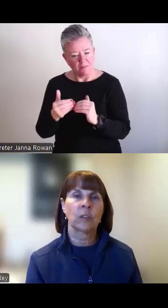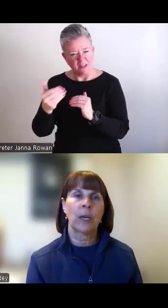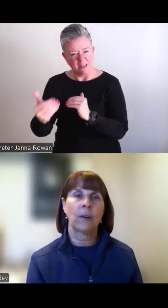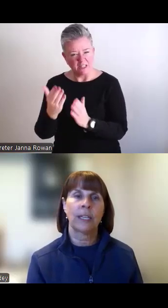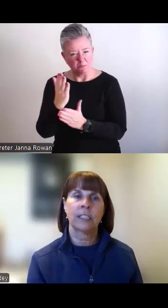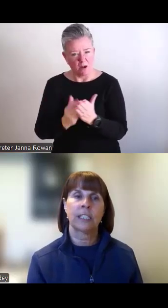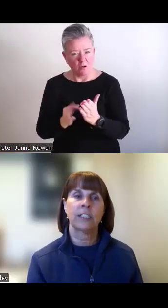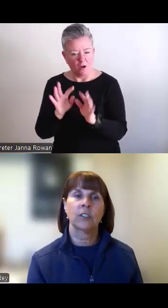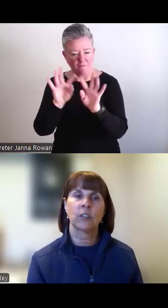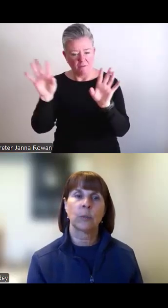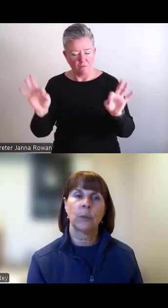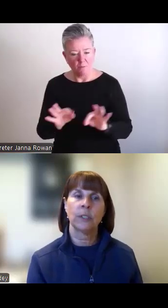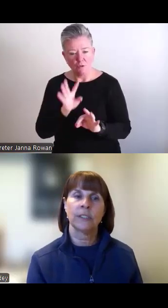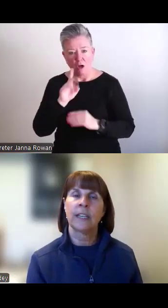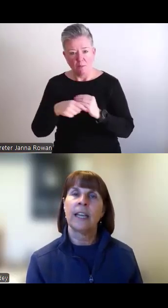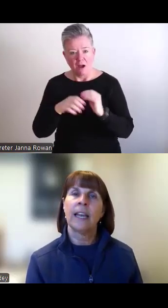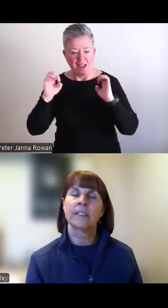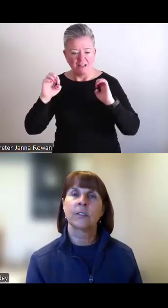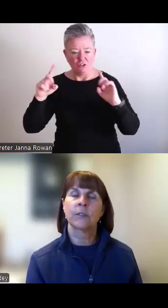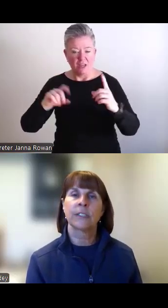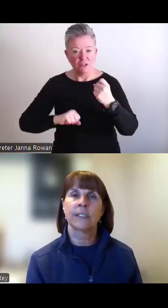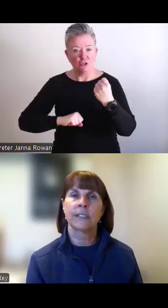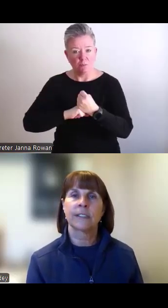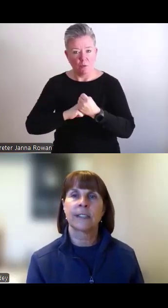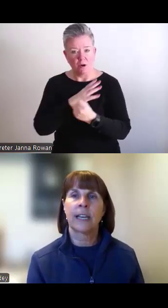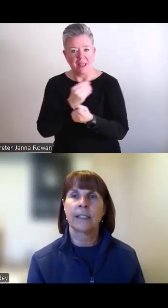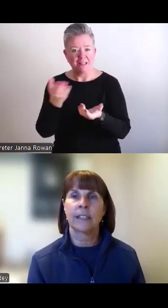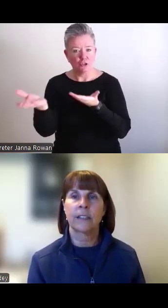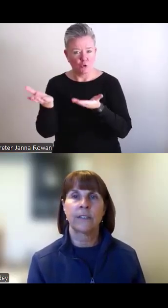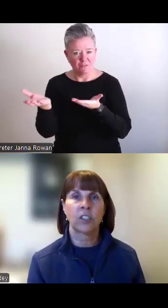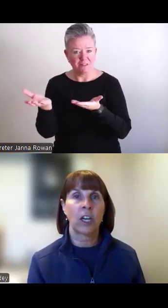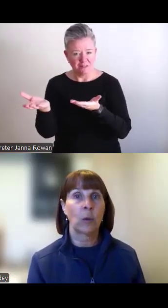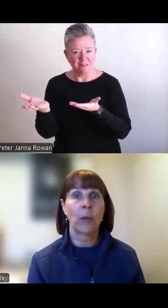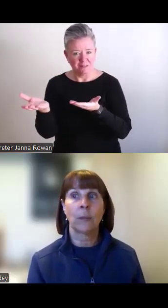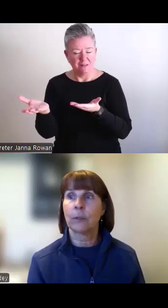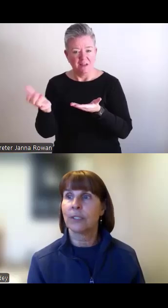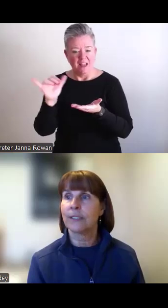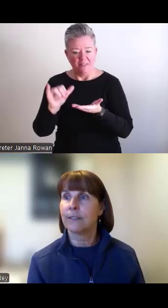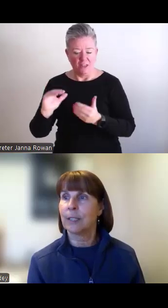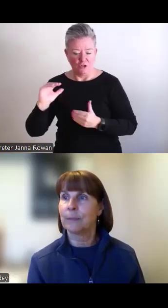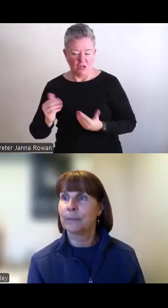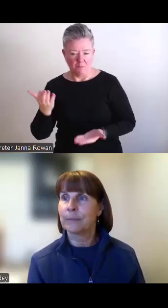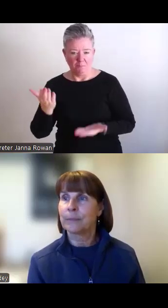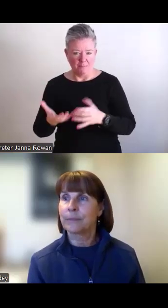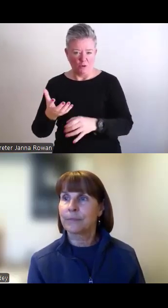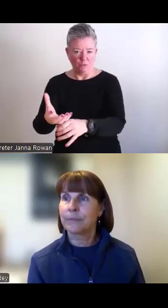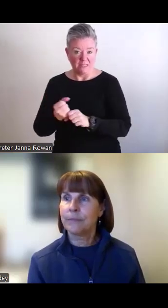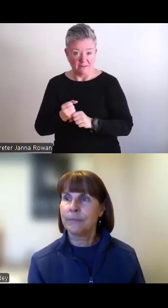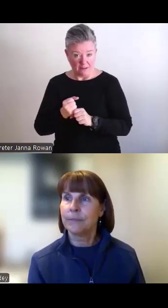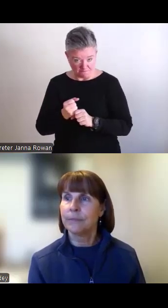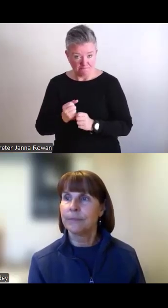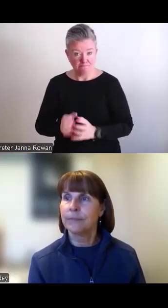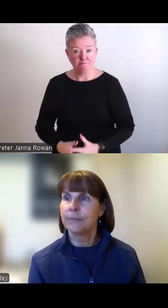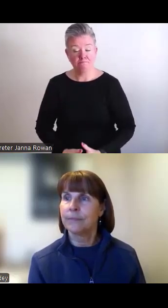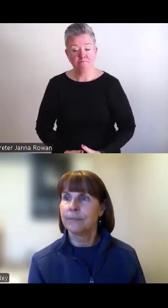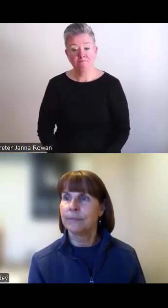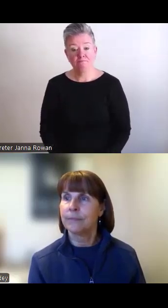which is about educational supports and services that the child might be receiving.